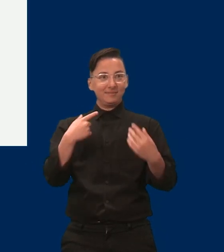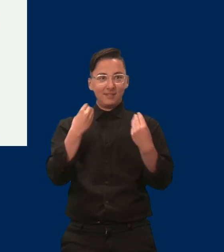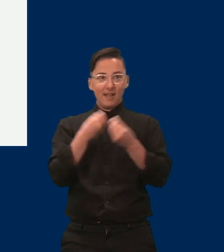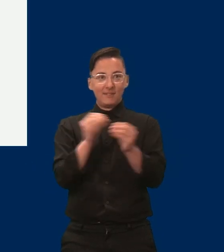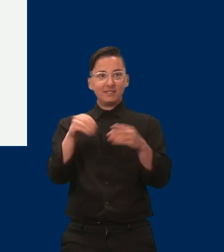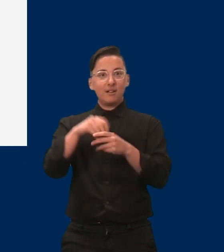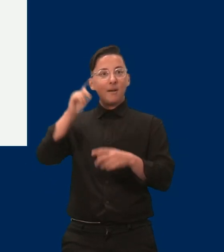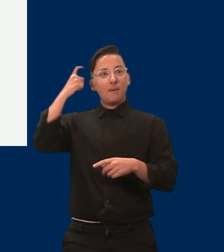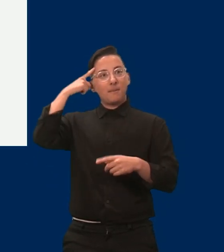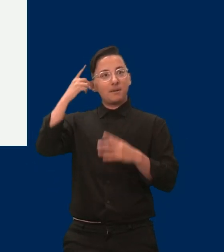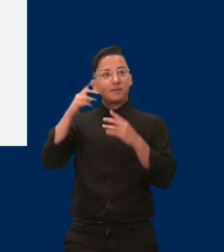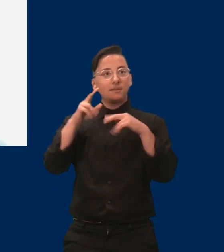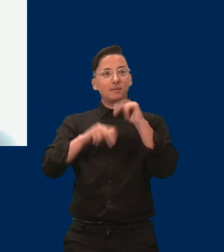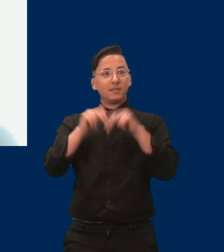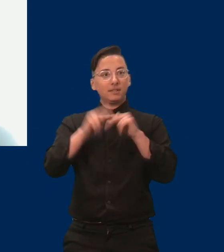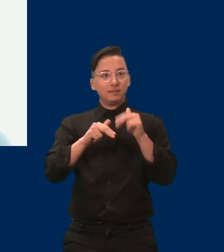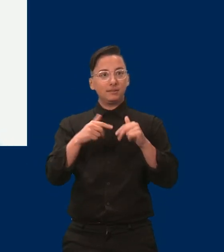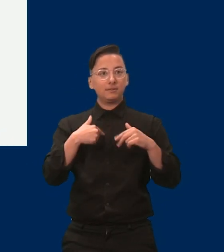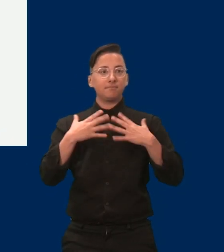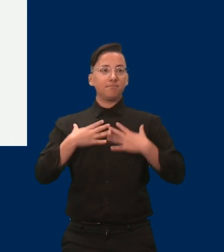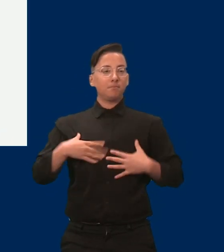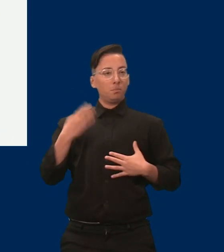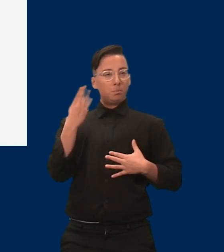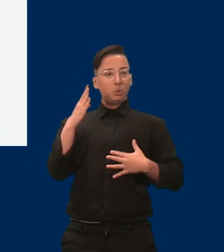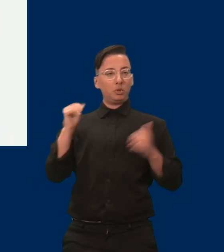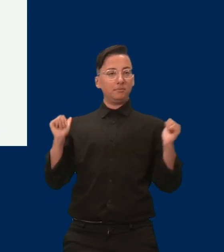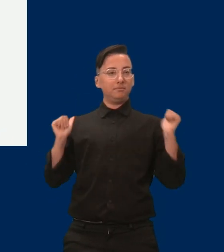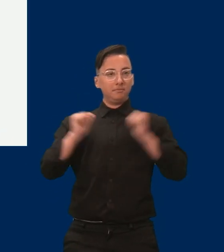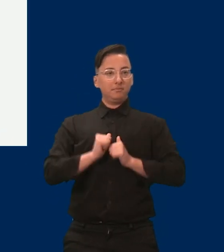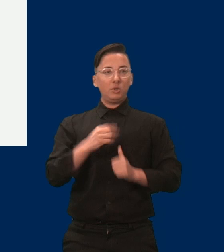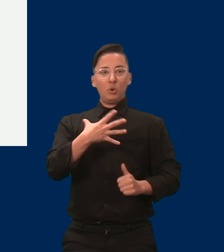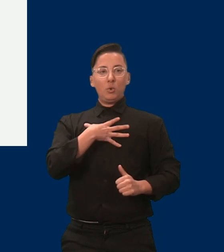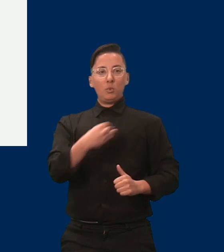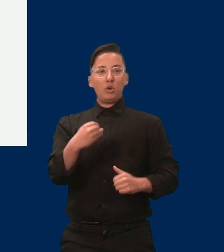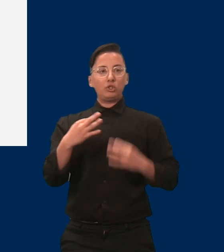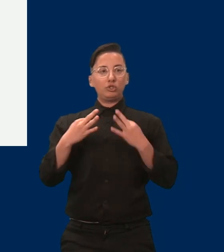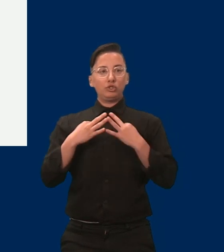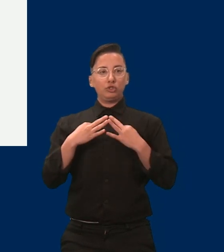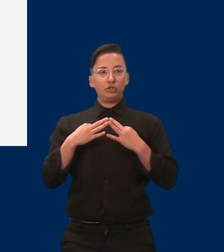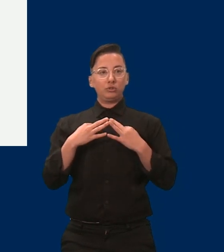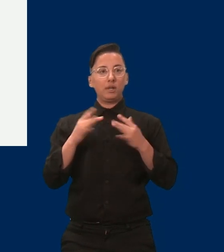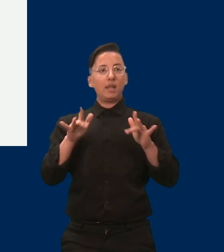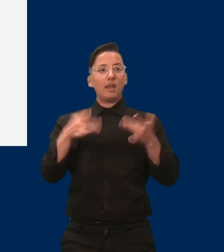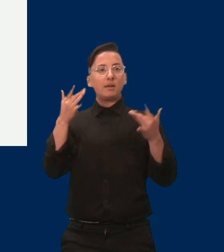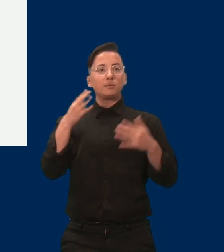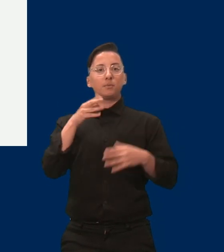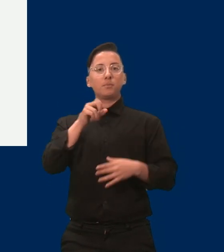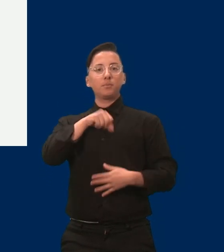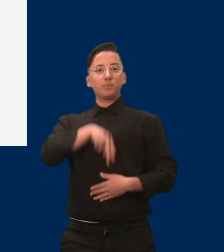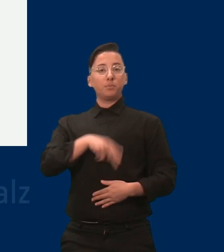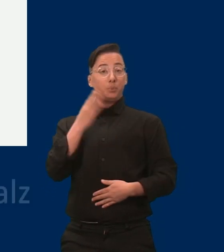I'm wearing a blue suit, white shirt, and a light blue tie. I just wanted to-- first of all--